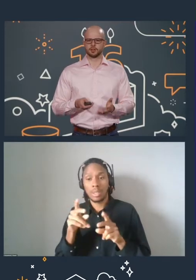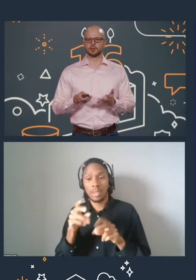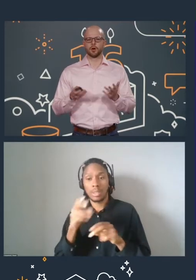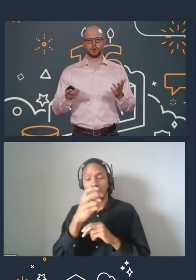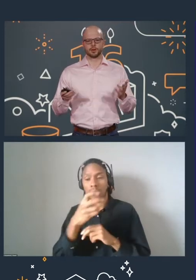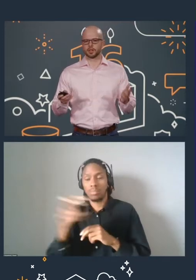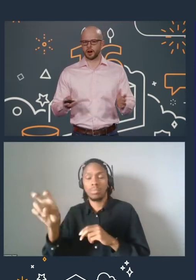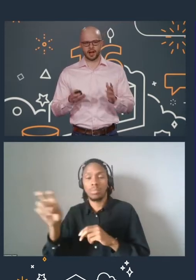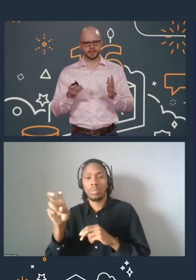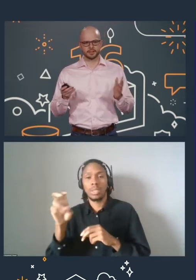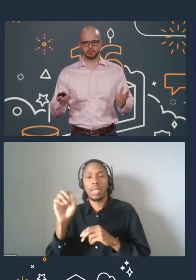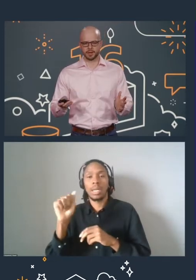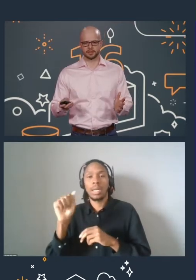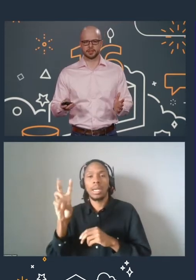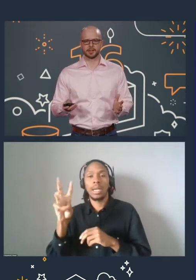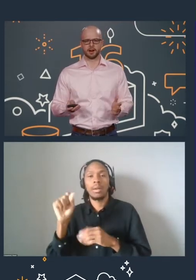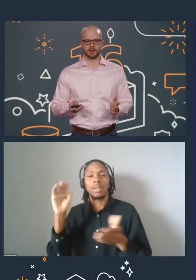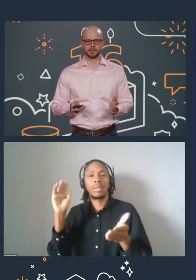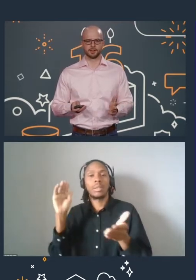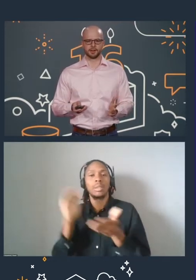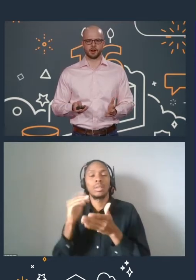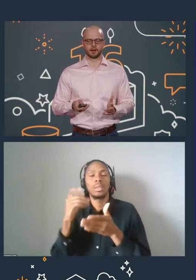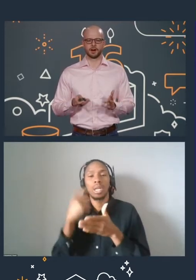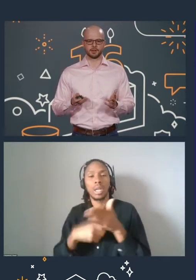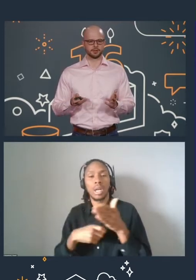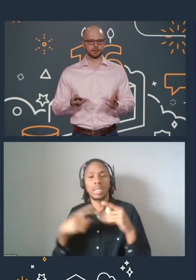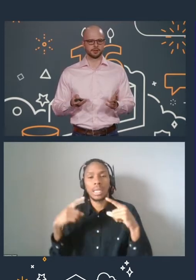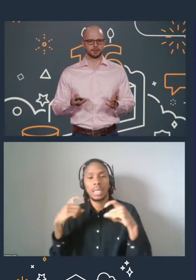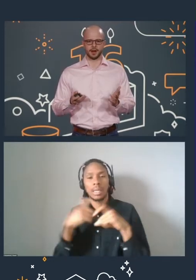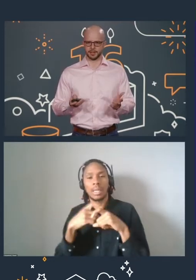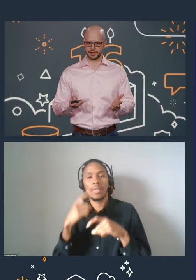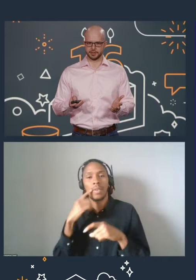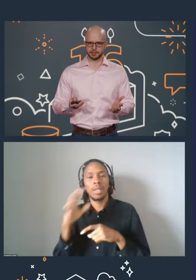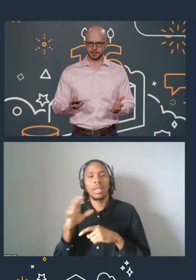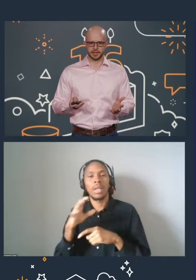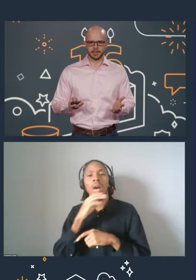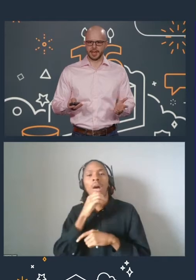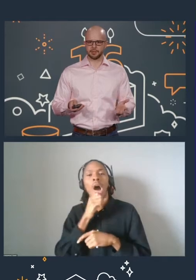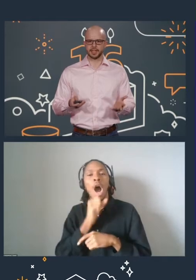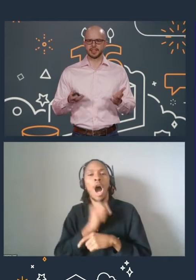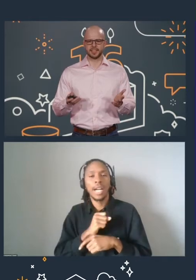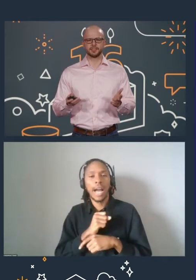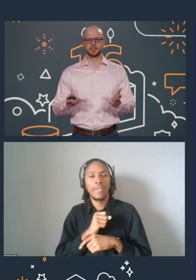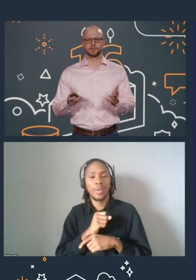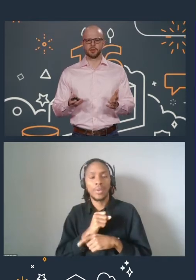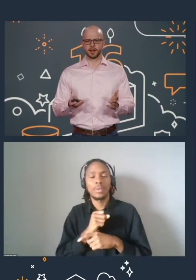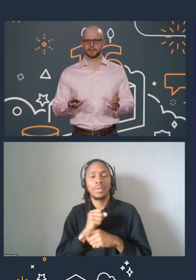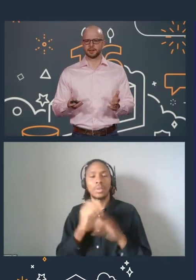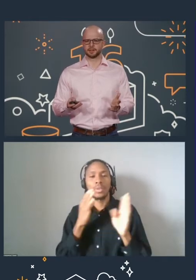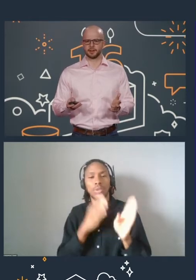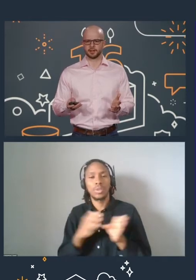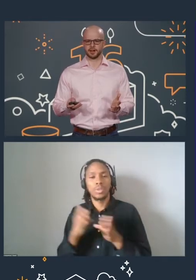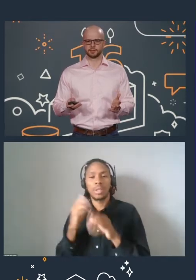to lower the cost and complexity of their archival strategies, and make it easier to monetize archives